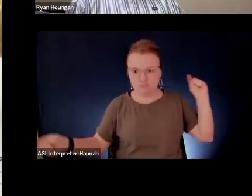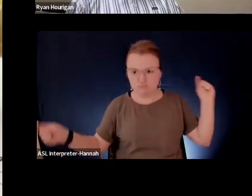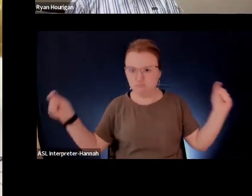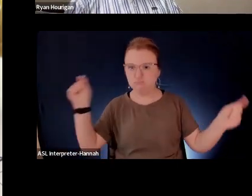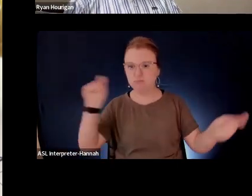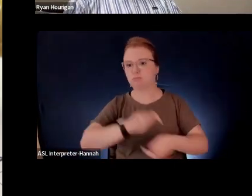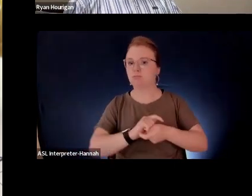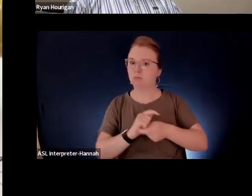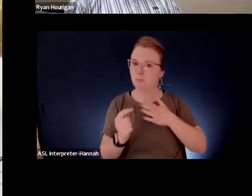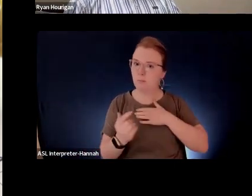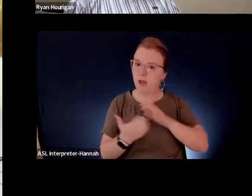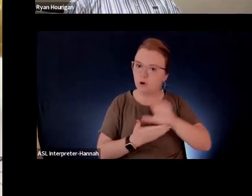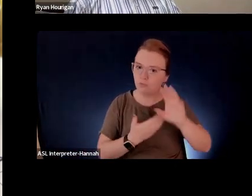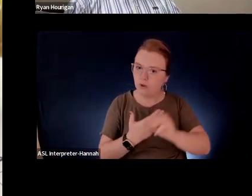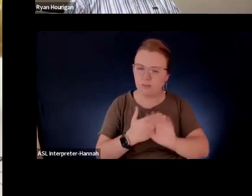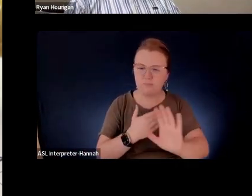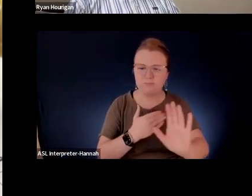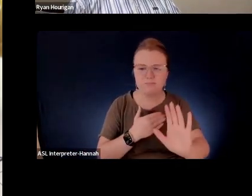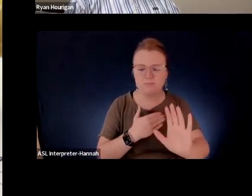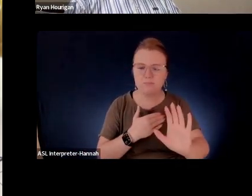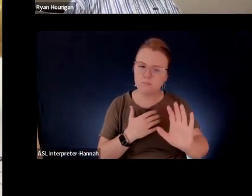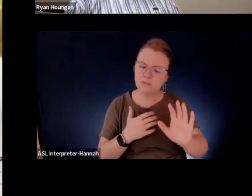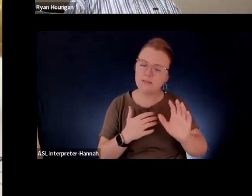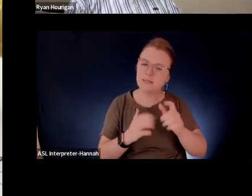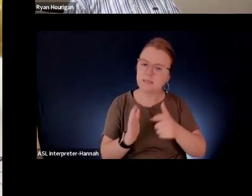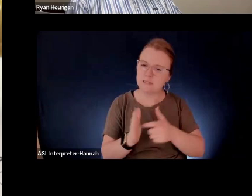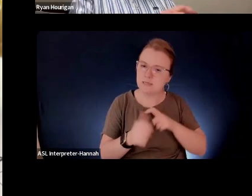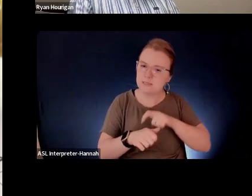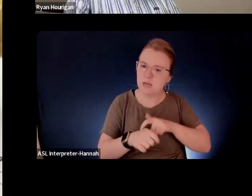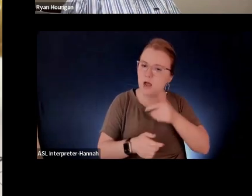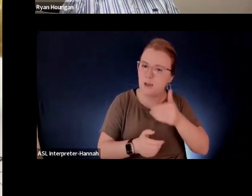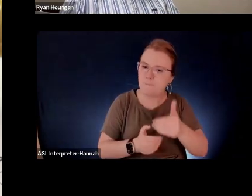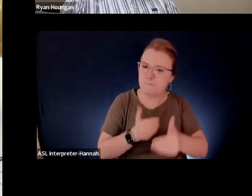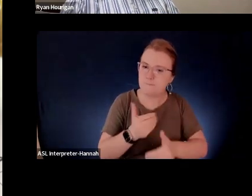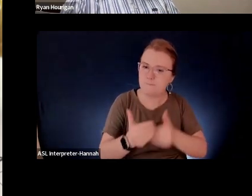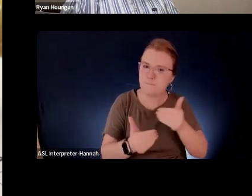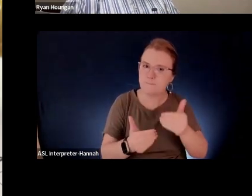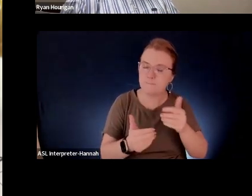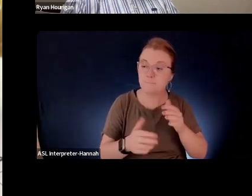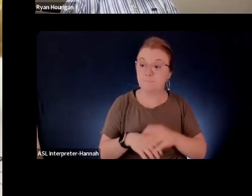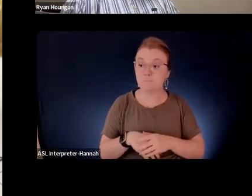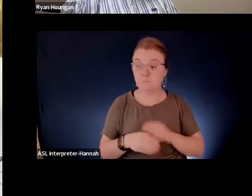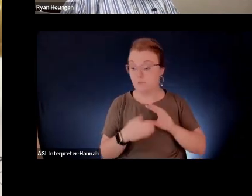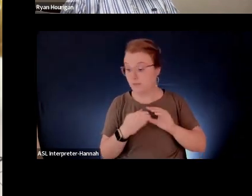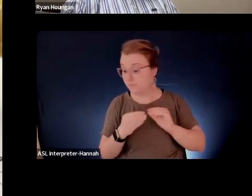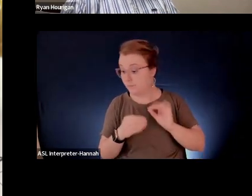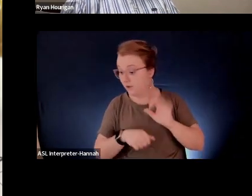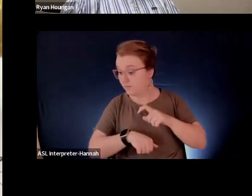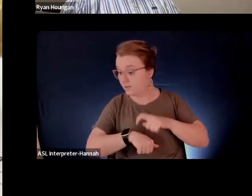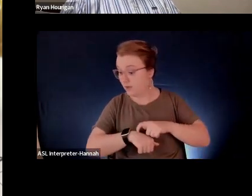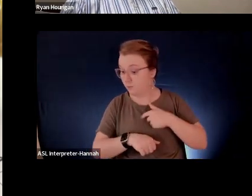It really is something that takes time. So, speaking of time, we have a few minutes left